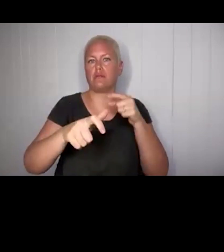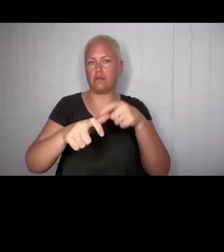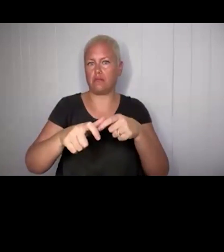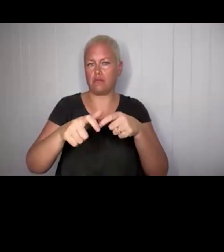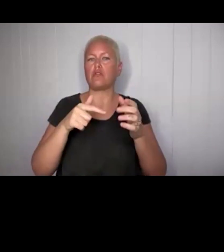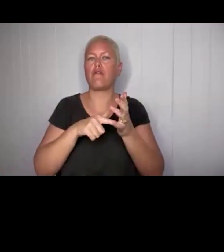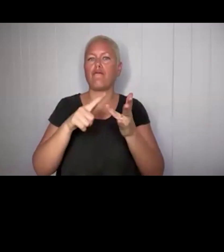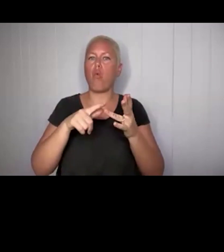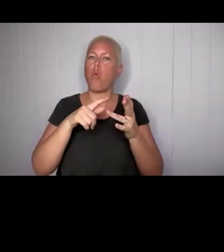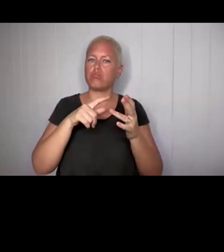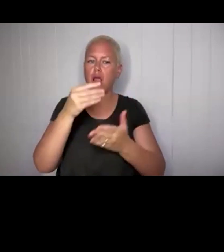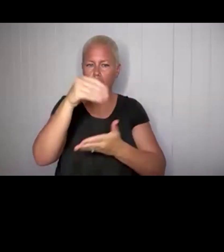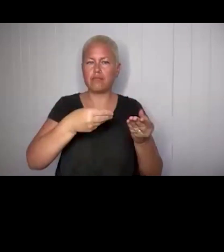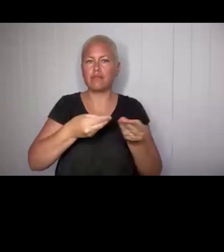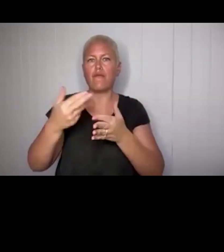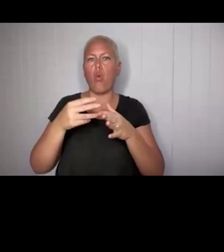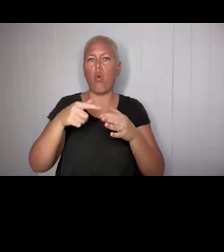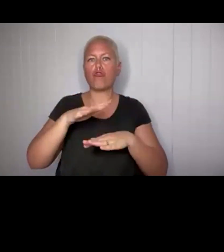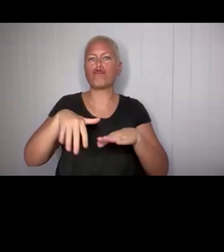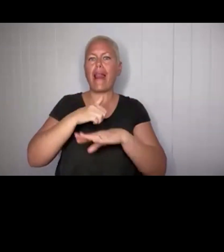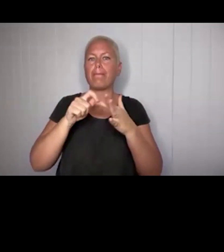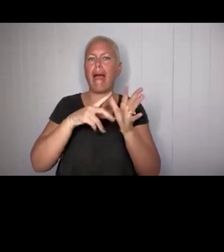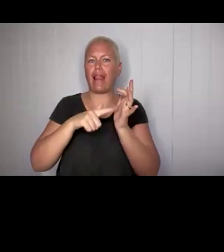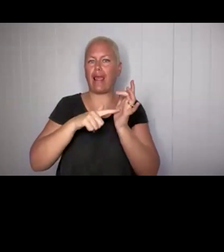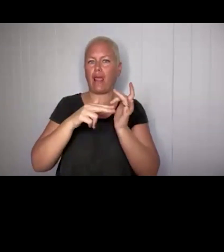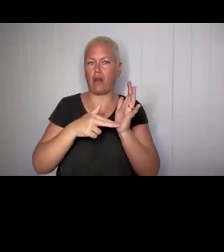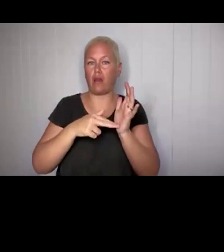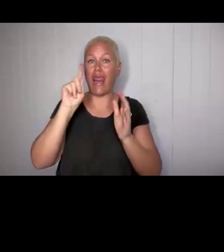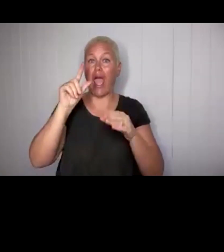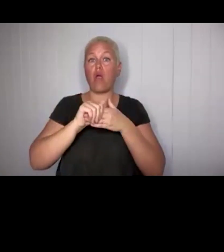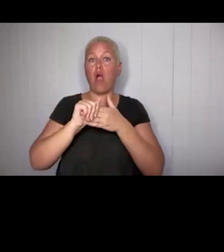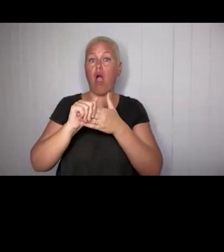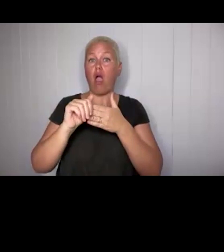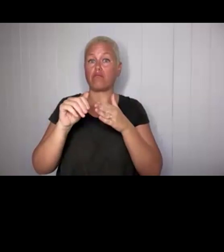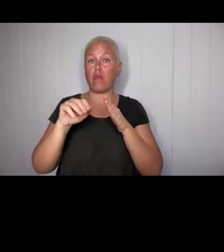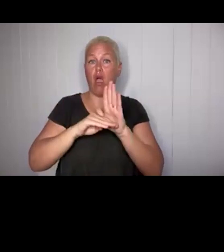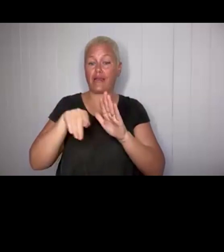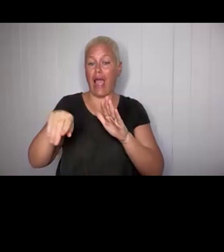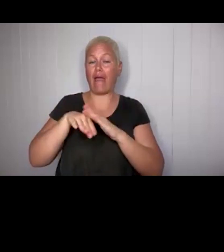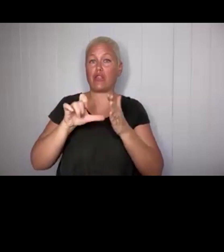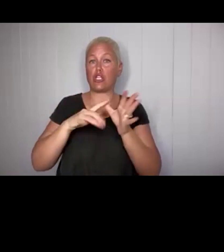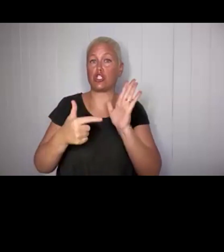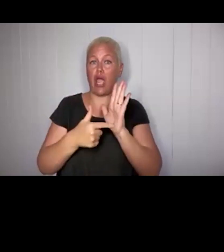Pavilion. The guidelines are just now in the chat by my colleague Niwa, thank you. I encourage you